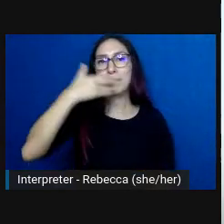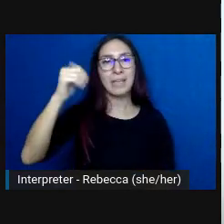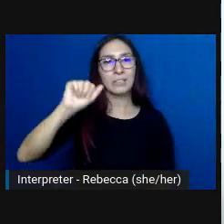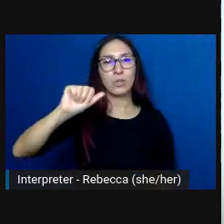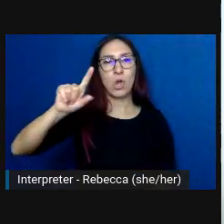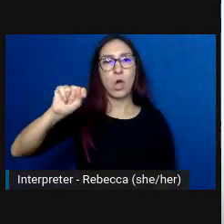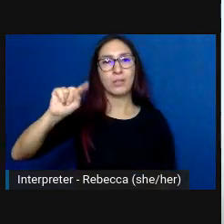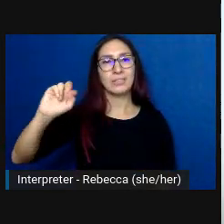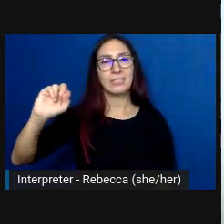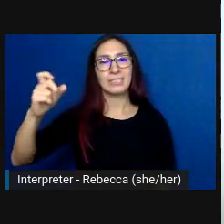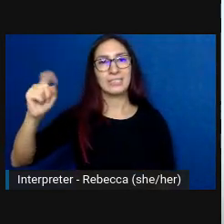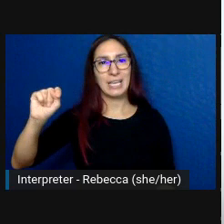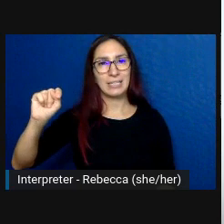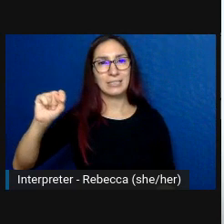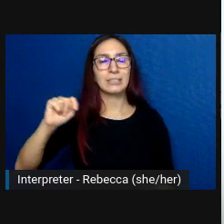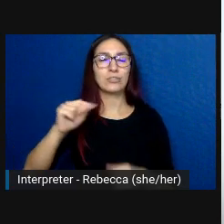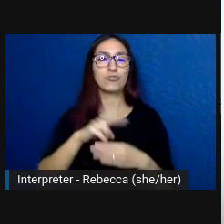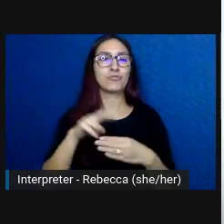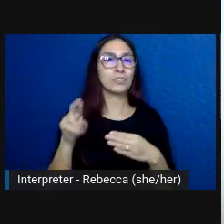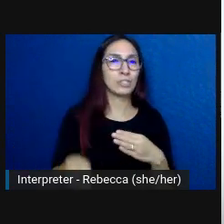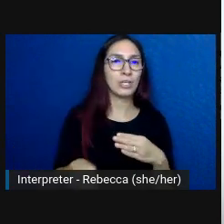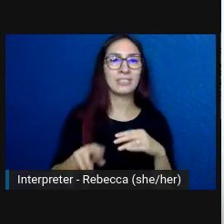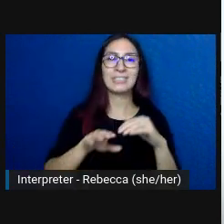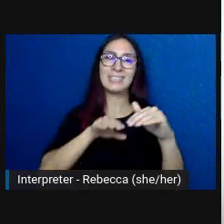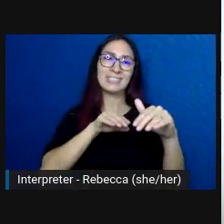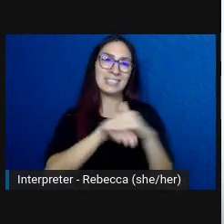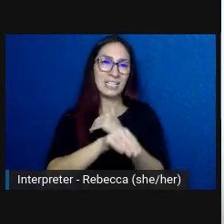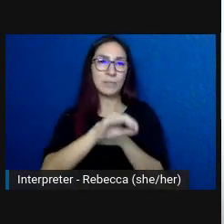resulting in accessible and inclusive website